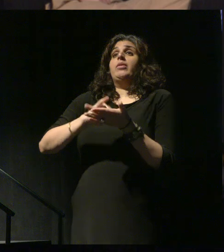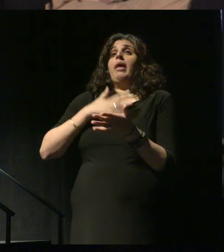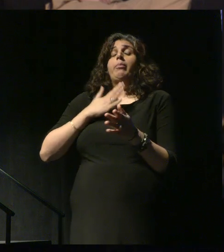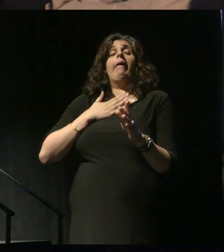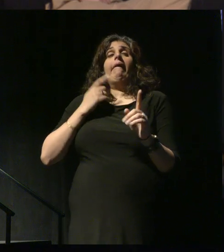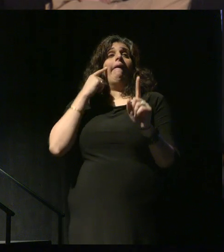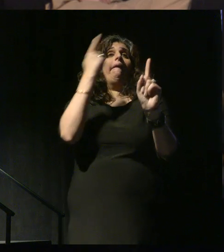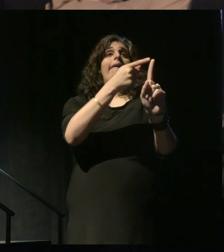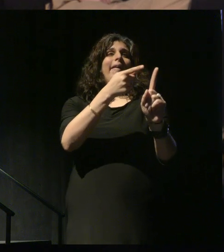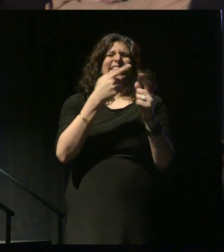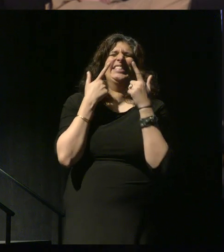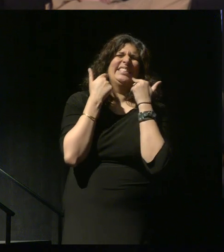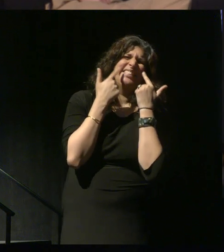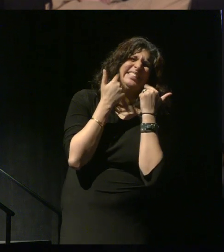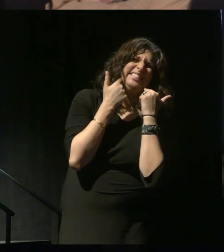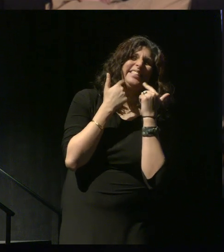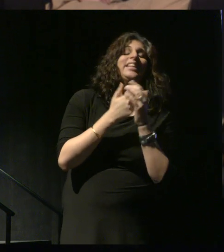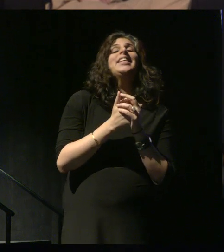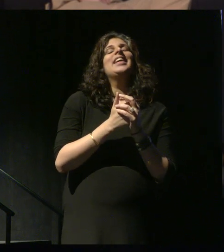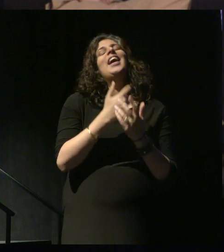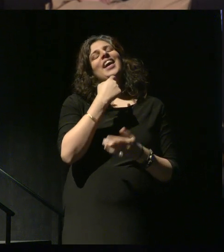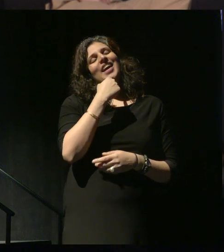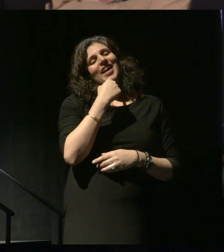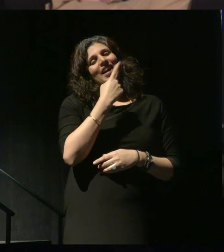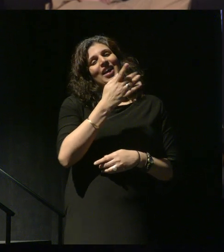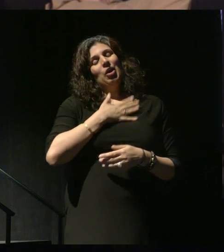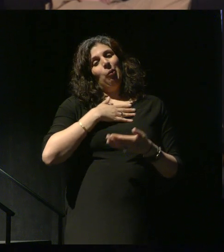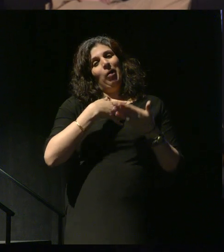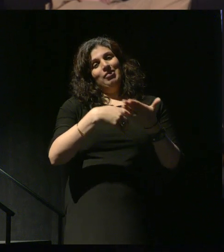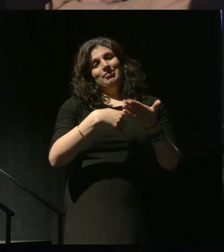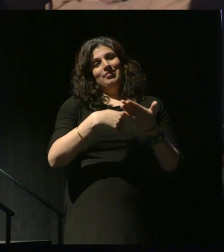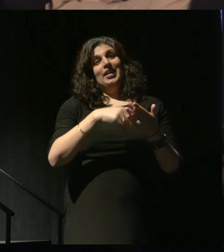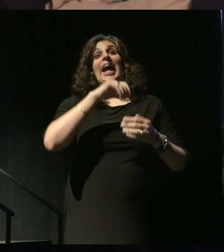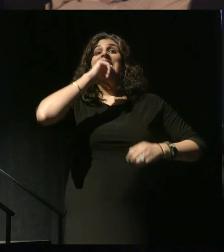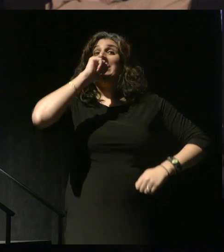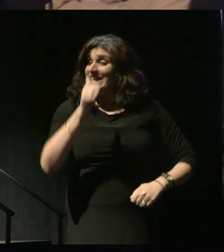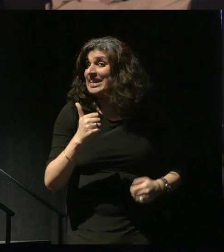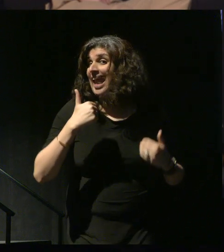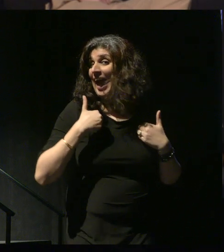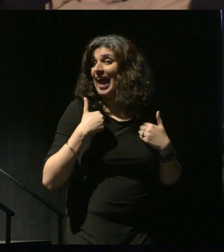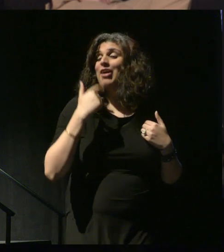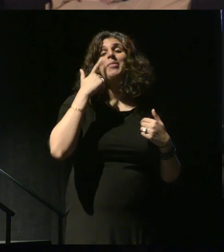You know, I can tell you about a conversation I didn't get to have though, because I didn't send a.